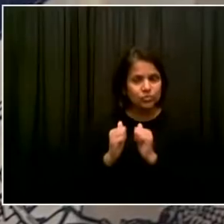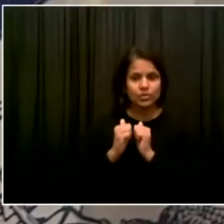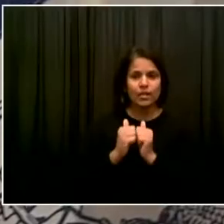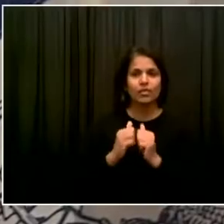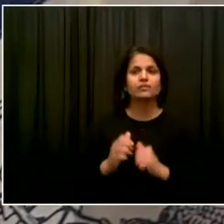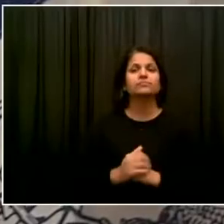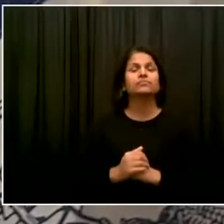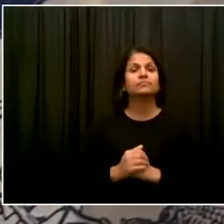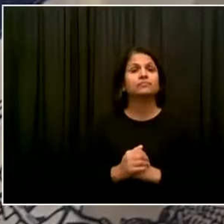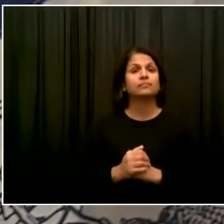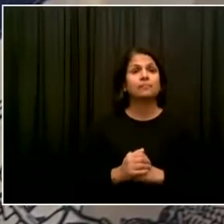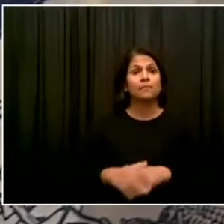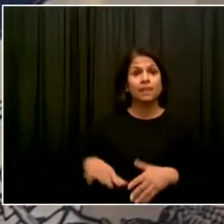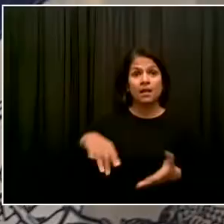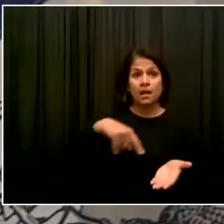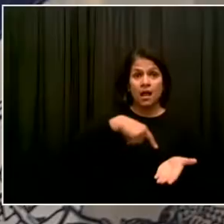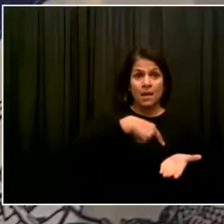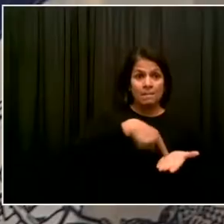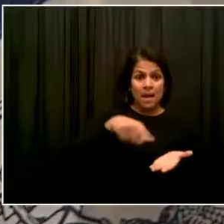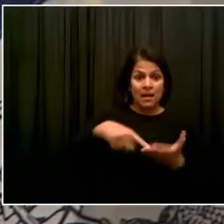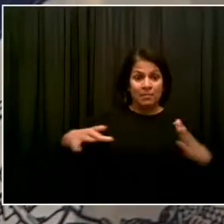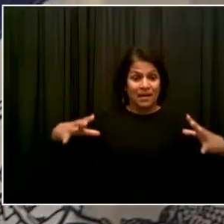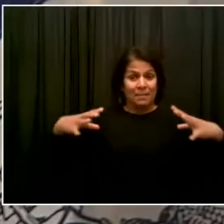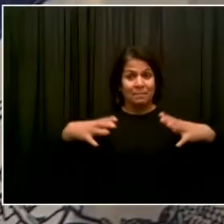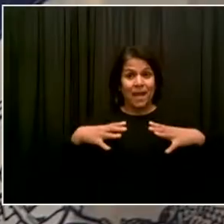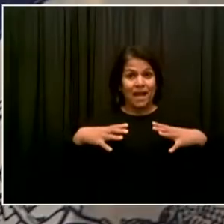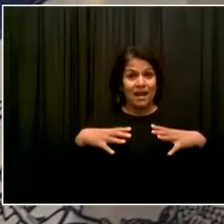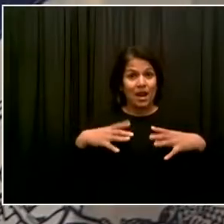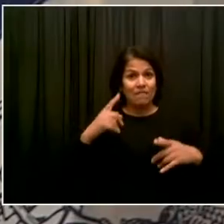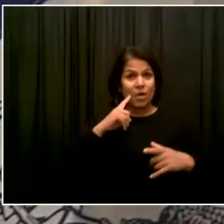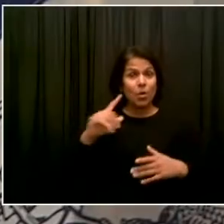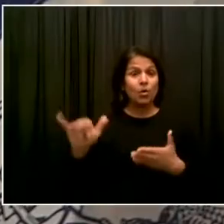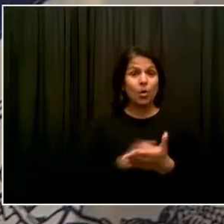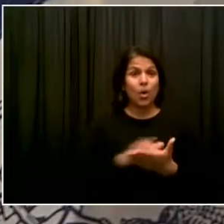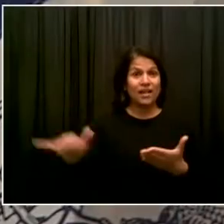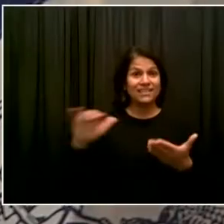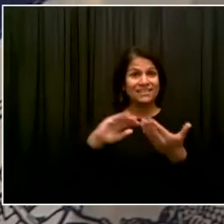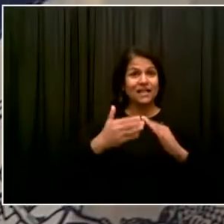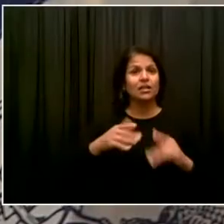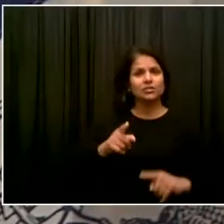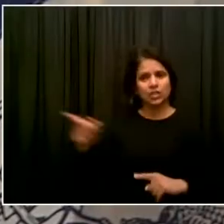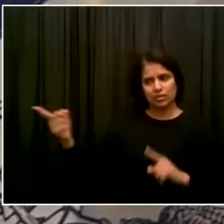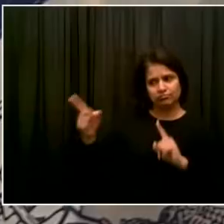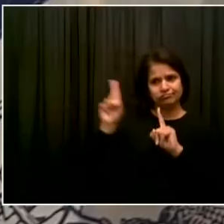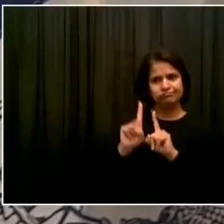AGAIN AS WE CALL FOR PERSONAL LEAVE AND A FIGHT THAT WILL CONTINUE. WE ARE TLKAING